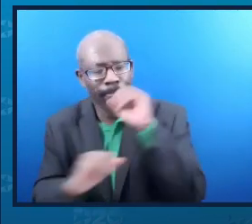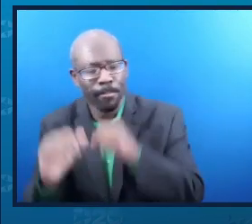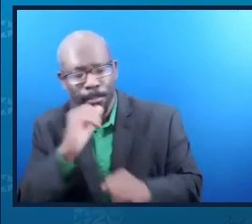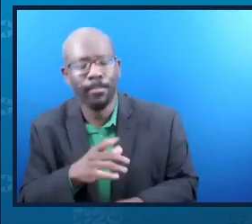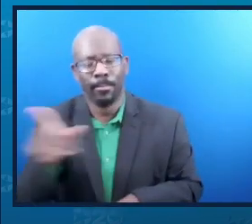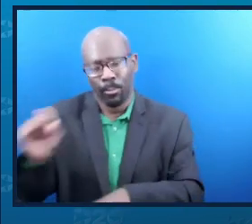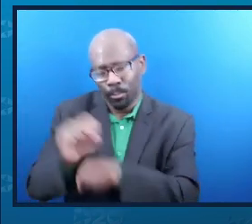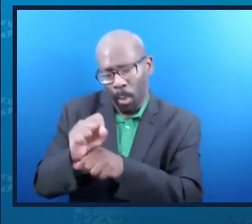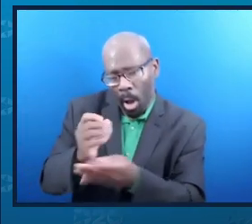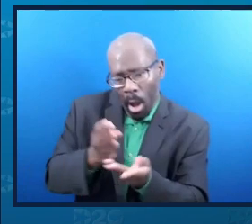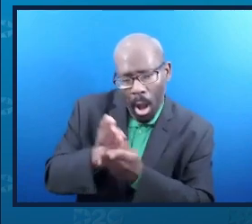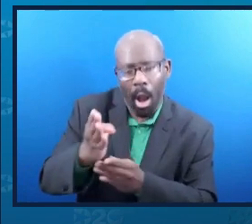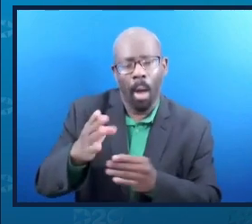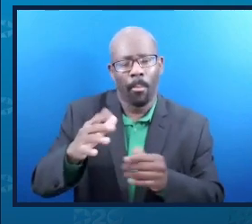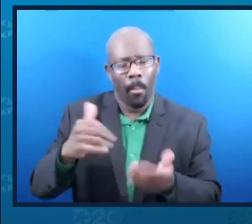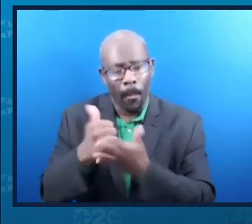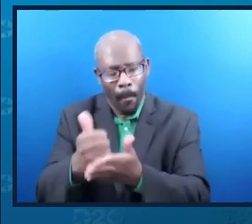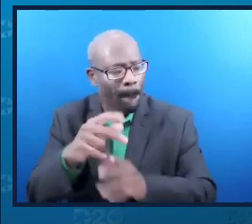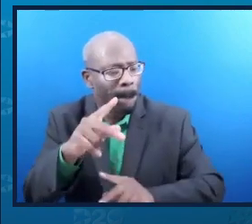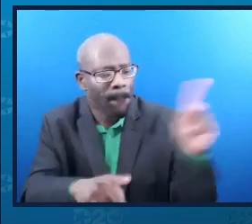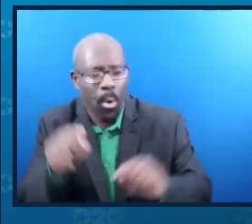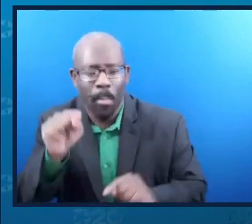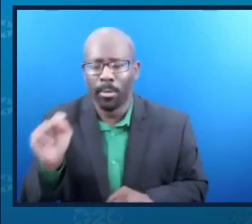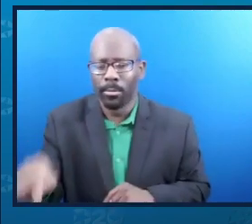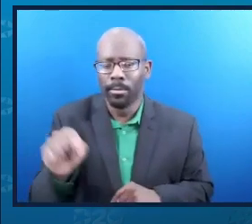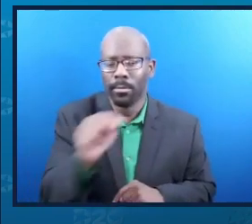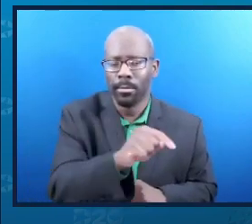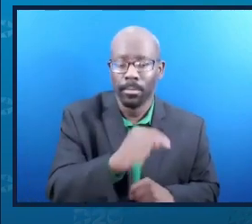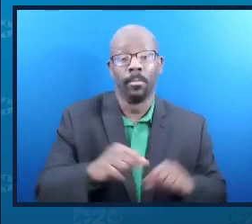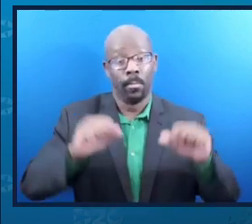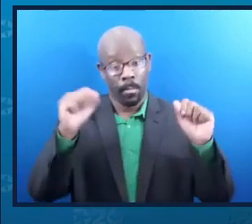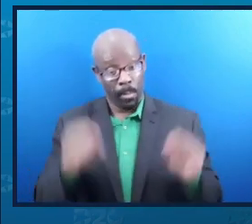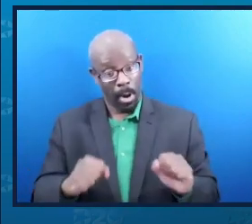AMERICAN DREAM.